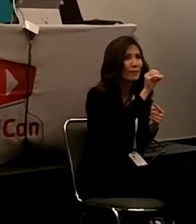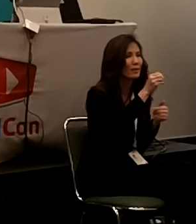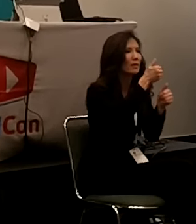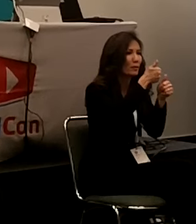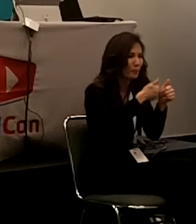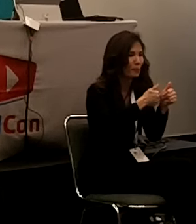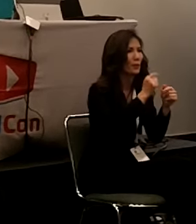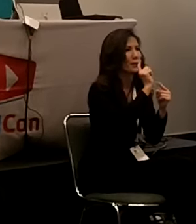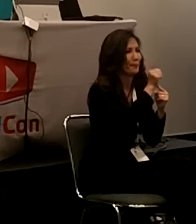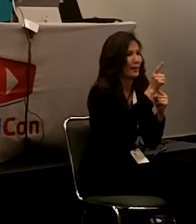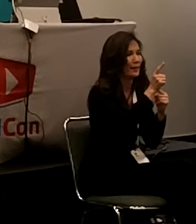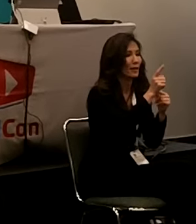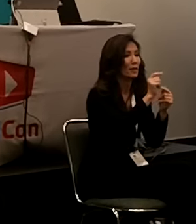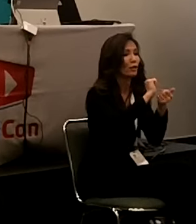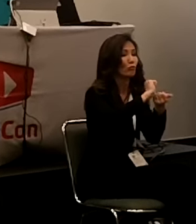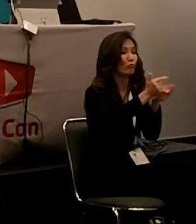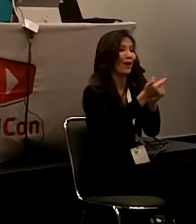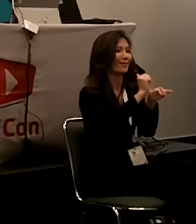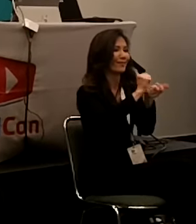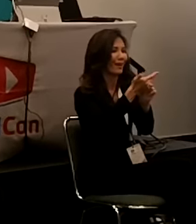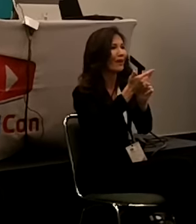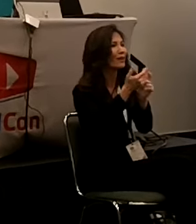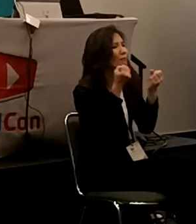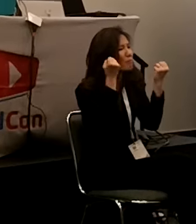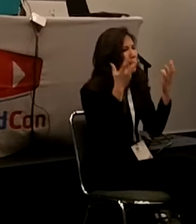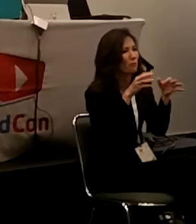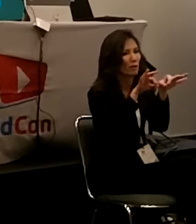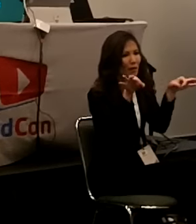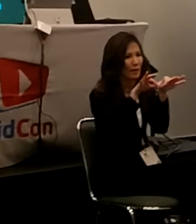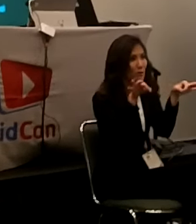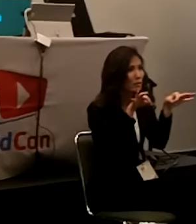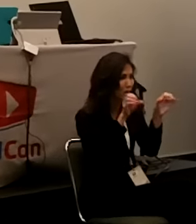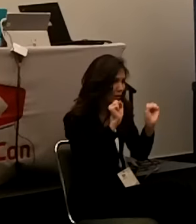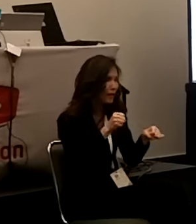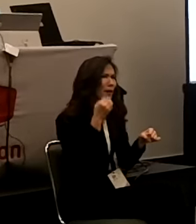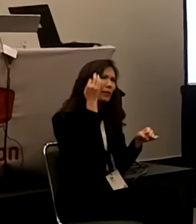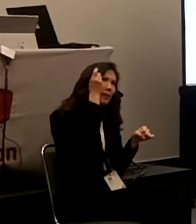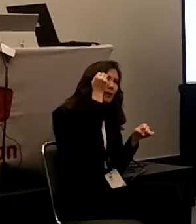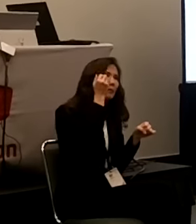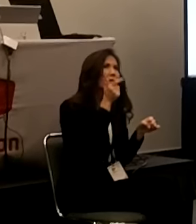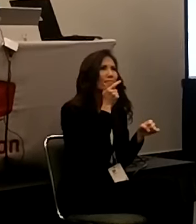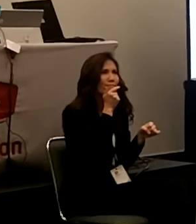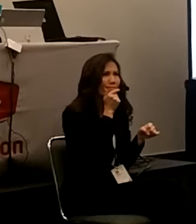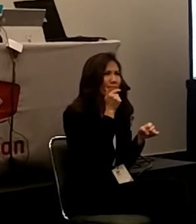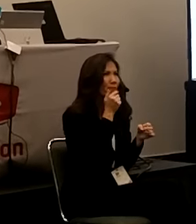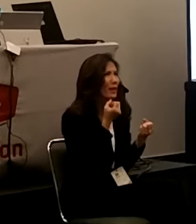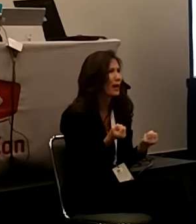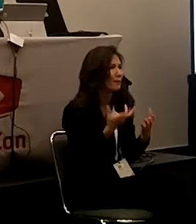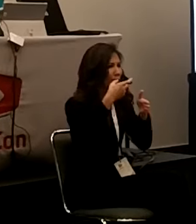to actually translate anything into multiple languages, so just think about how much all of that costs.